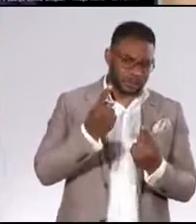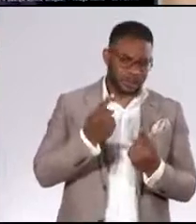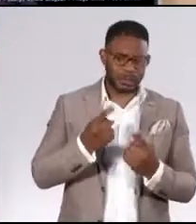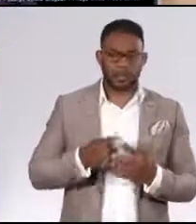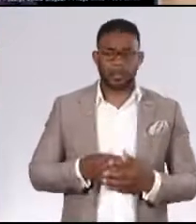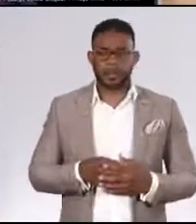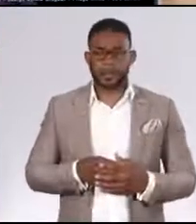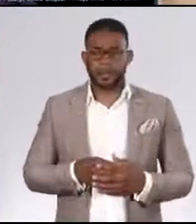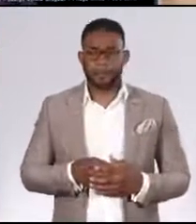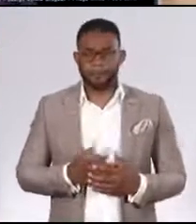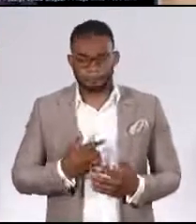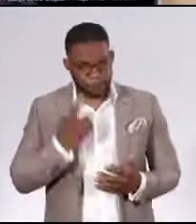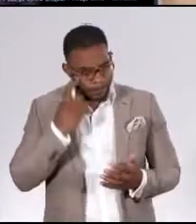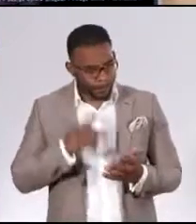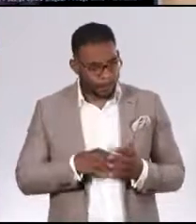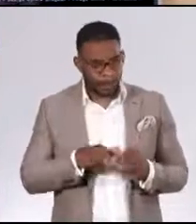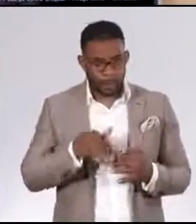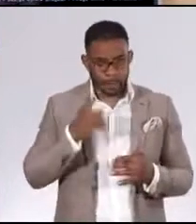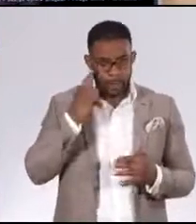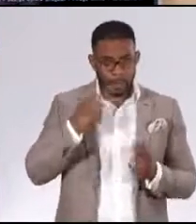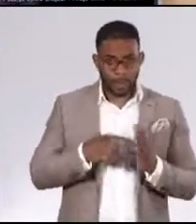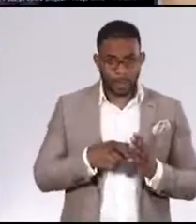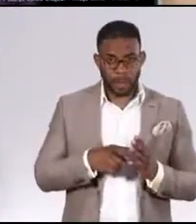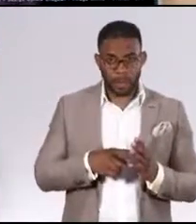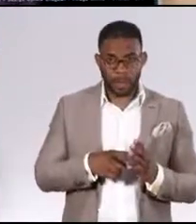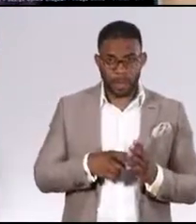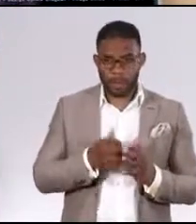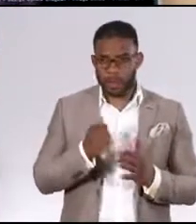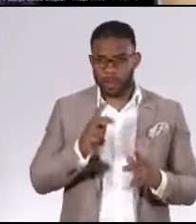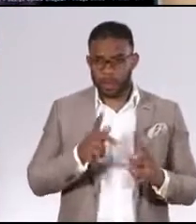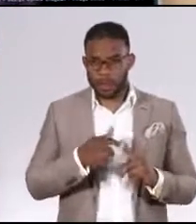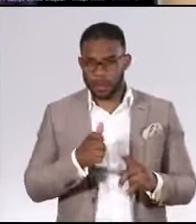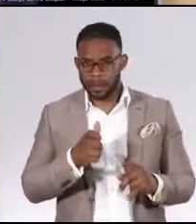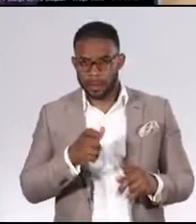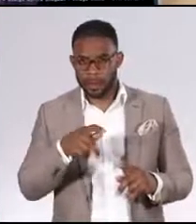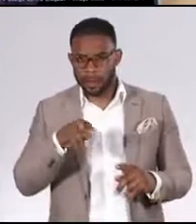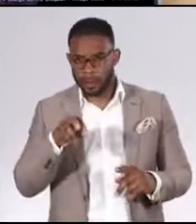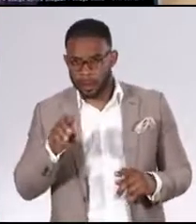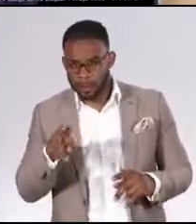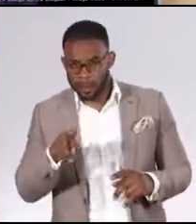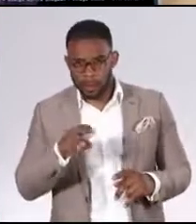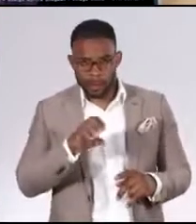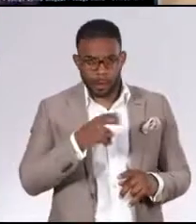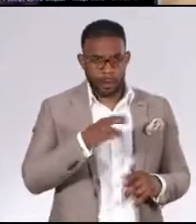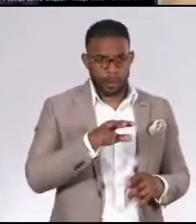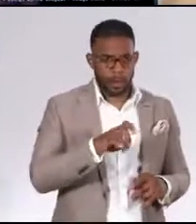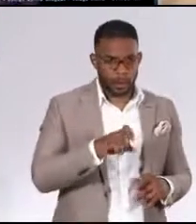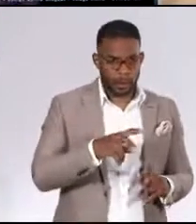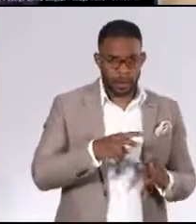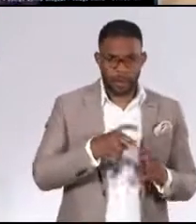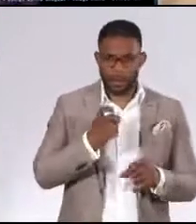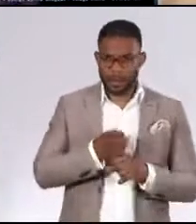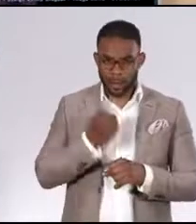I know it's how, for example, three people from people and chile were very hard for me to follow.